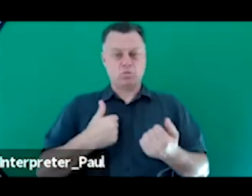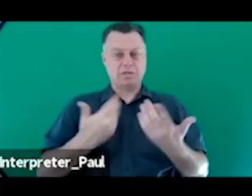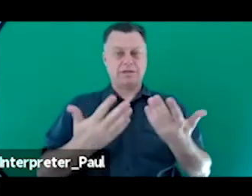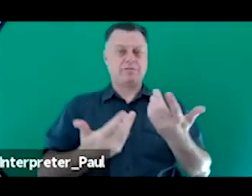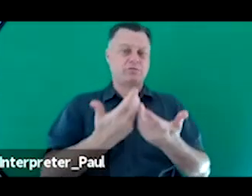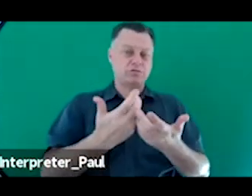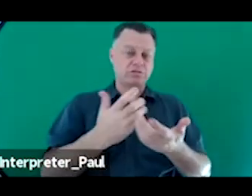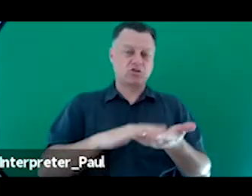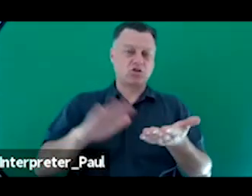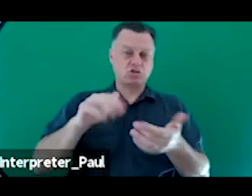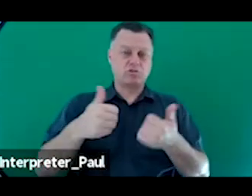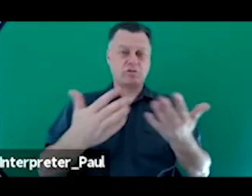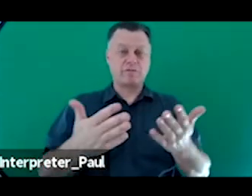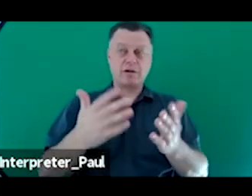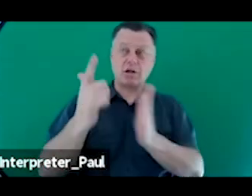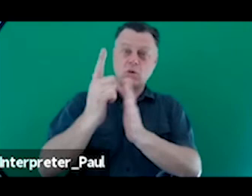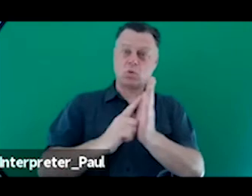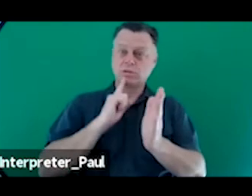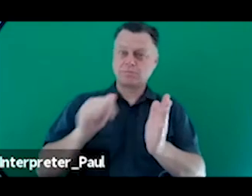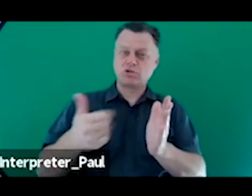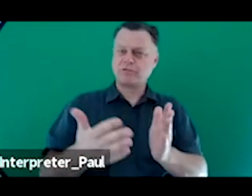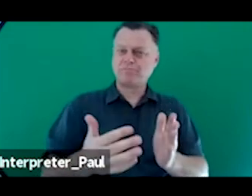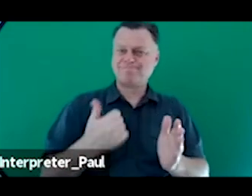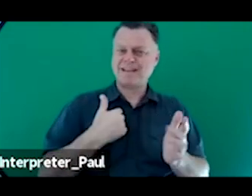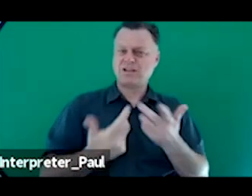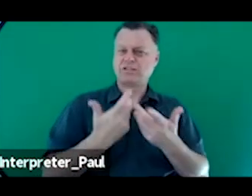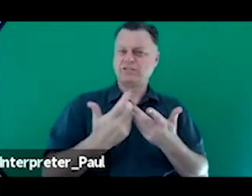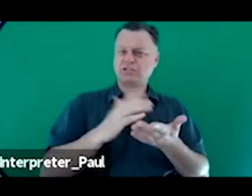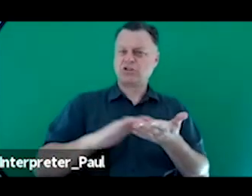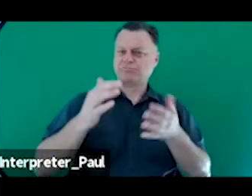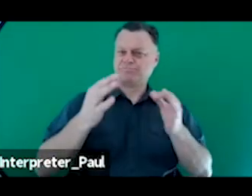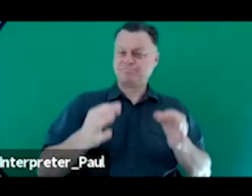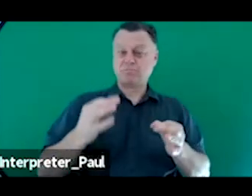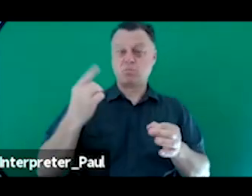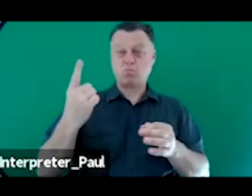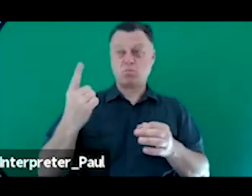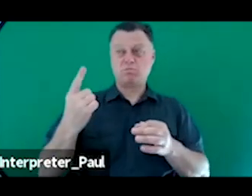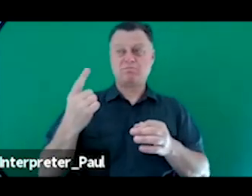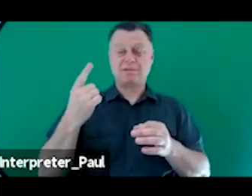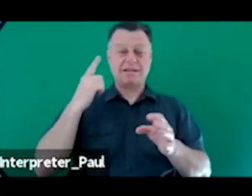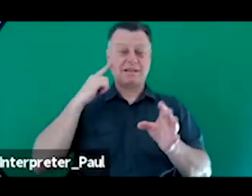legal requirement. And that is actually the -- it was the case in Canada until last year, believe it